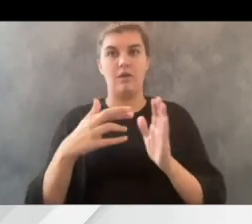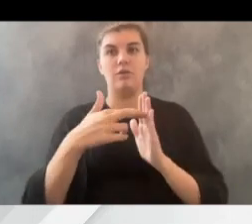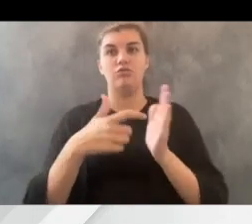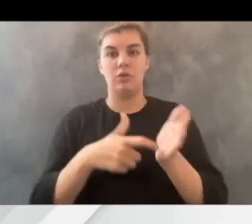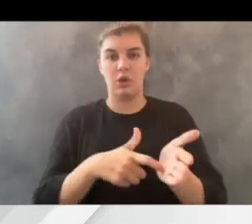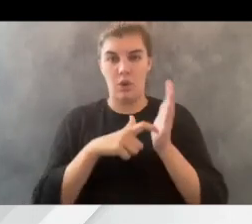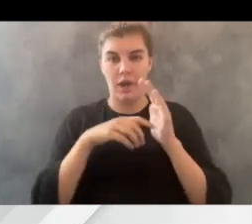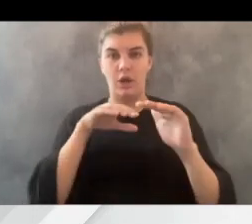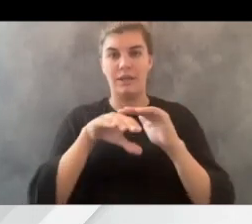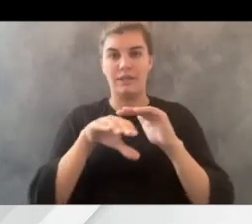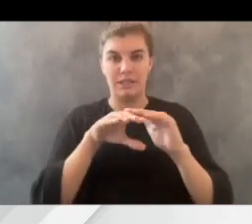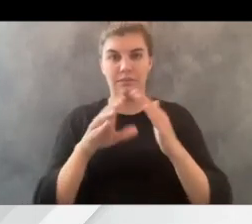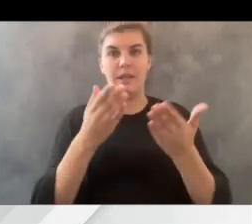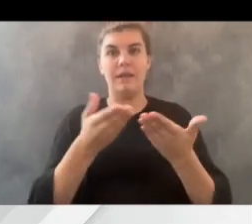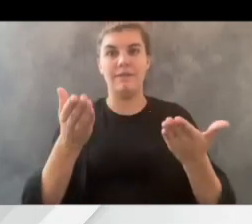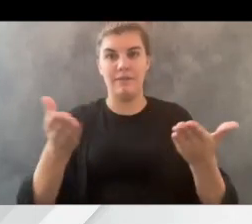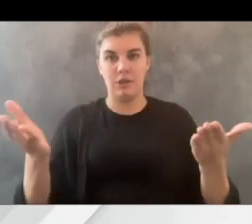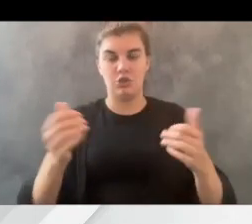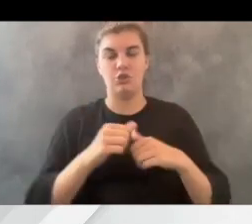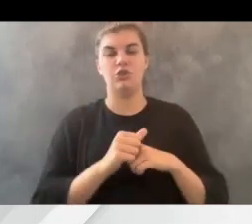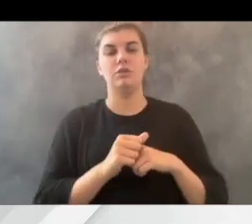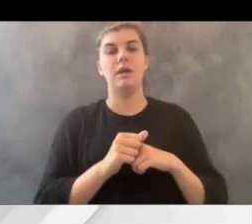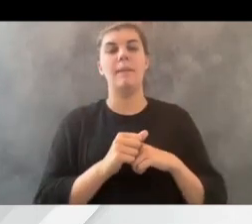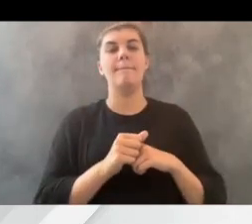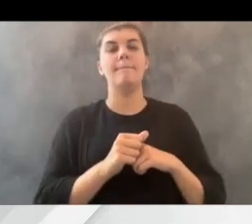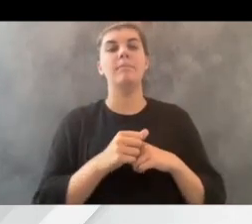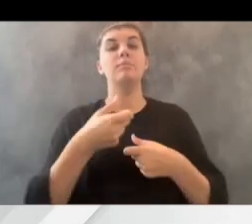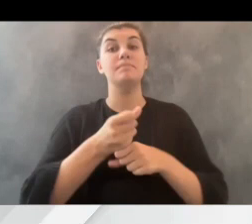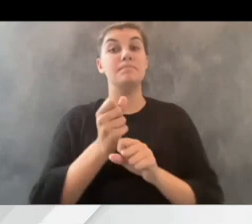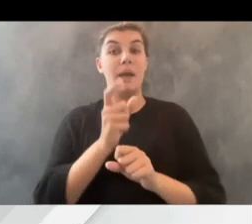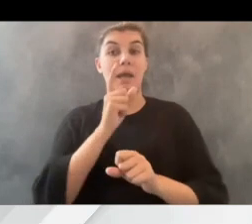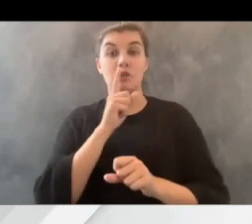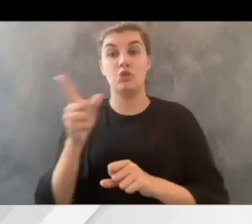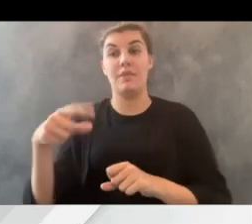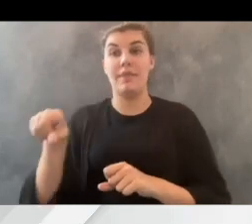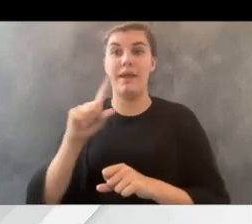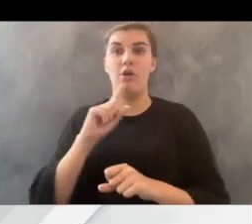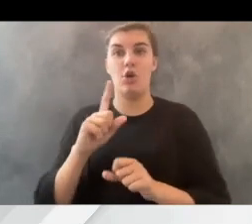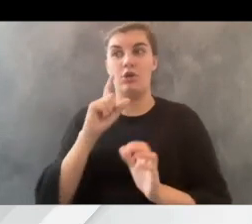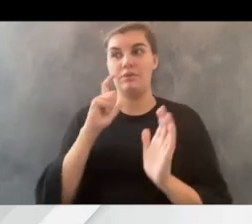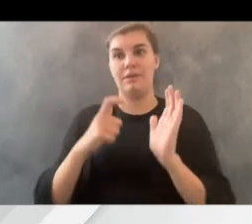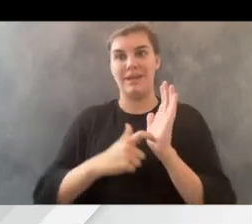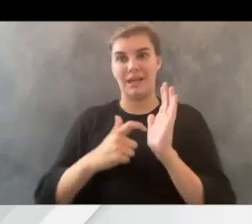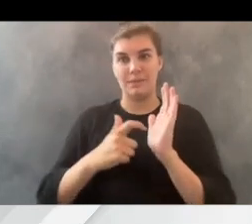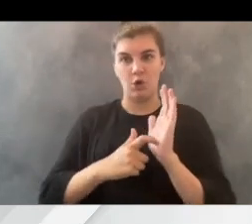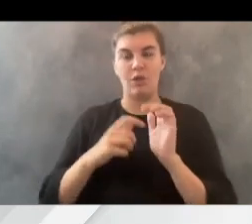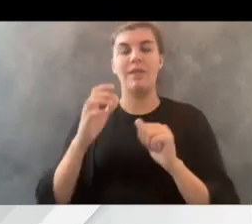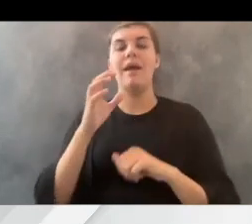alternate pedestrian access route to ensure that they are detectable and contain basic